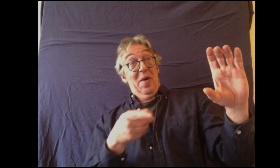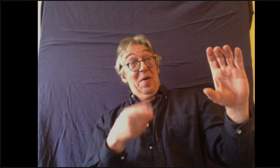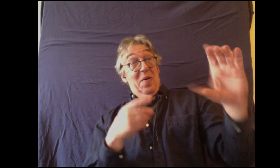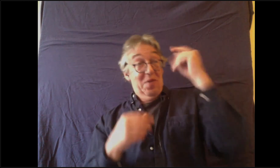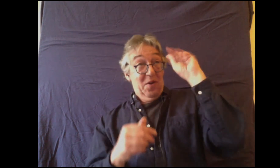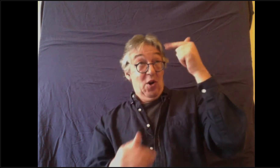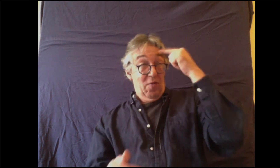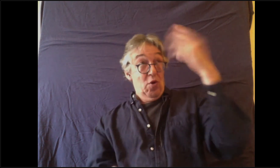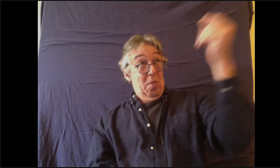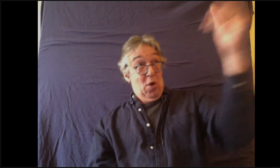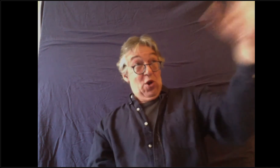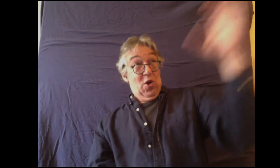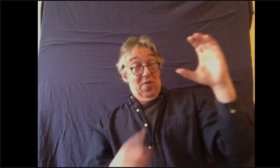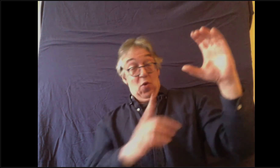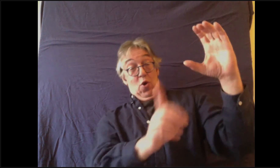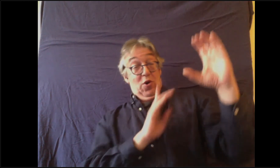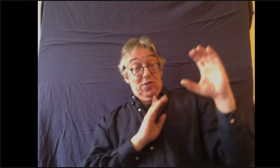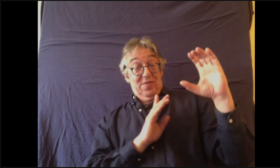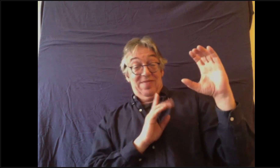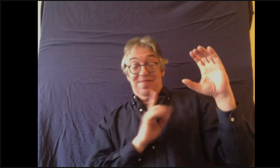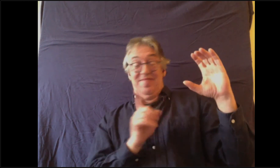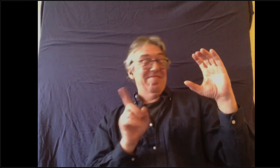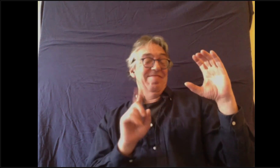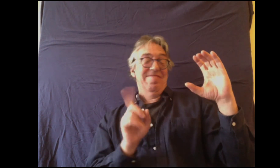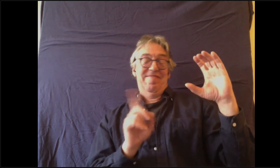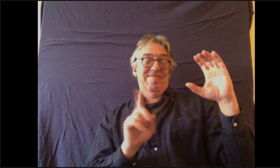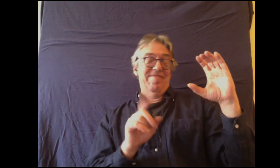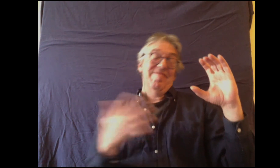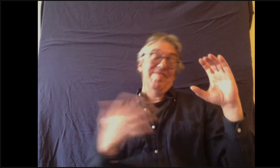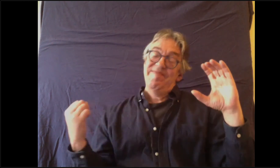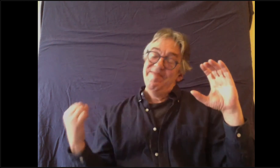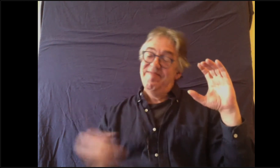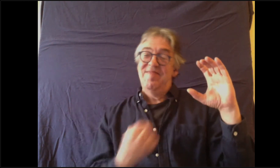and doing it the normal way as we do with our annual grants,